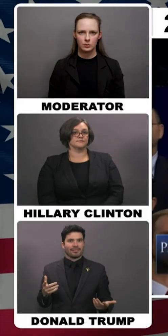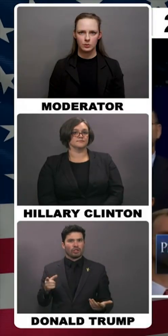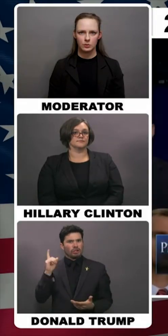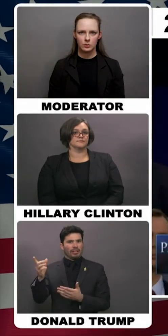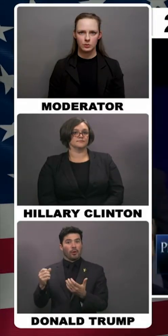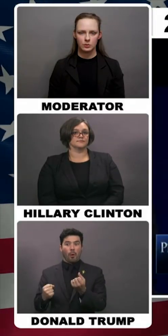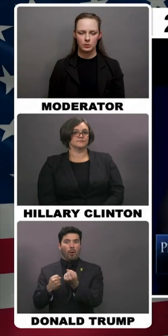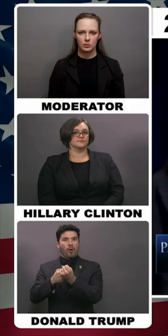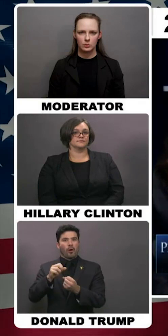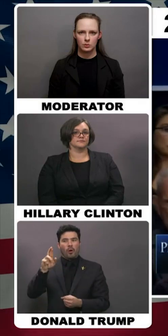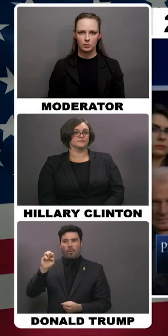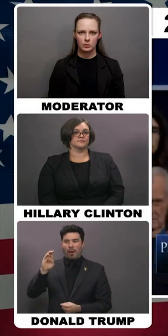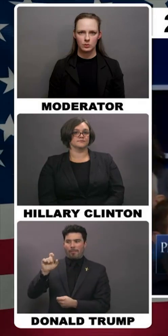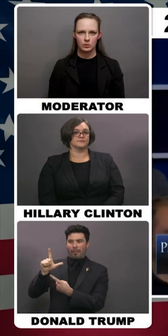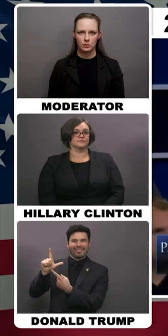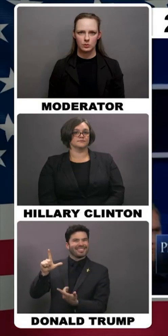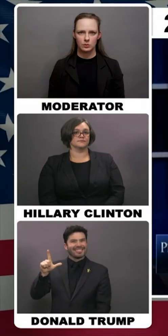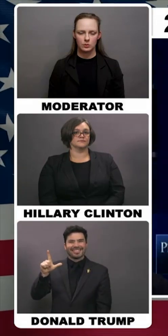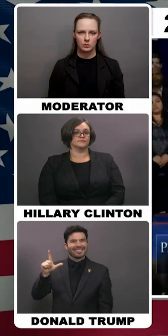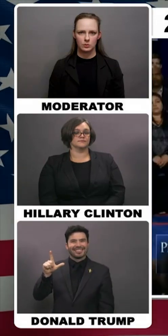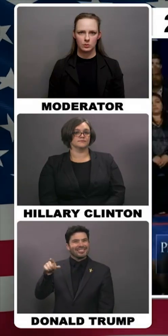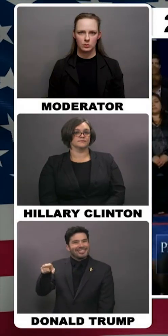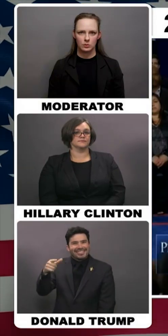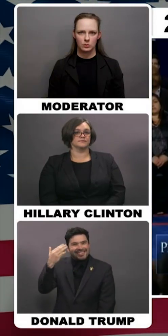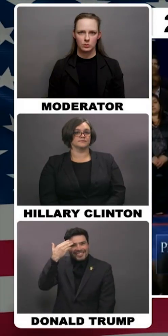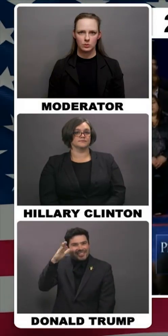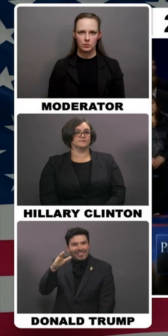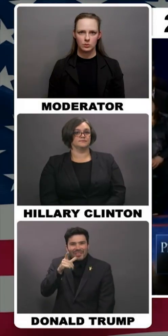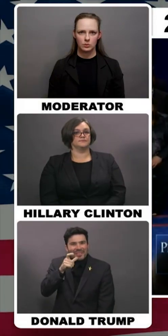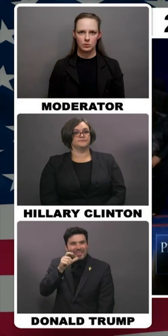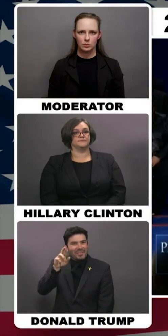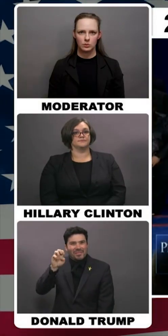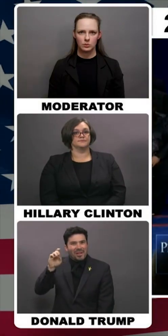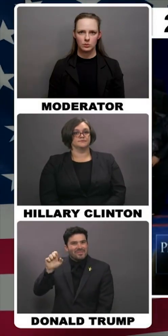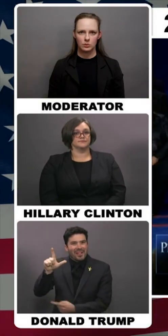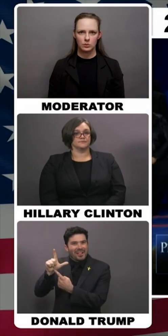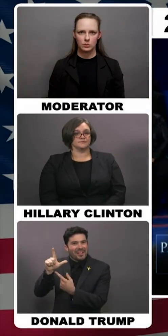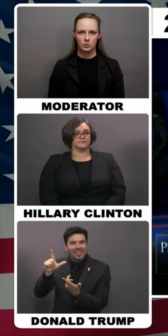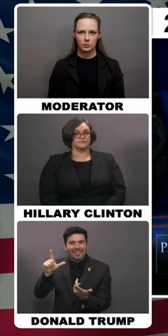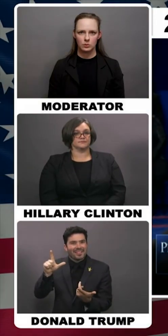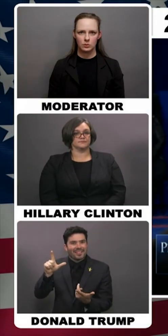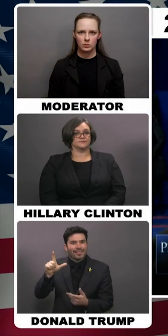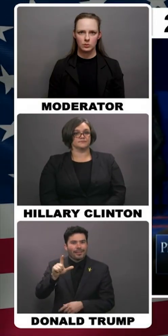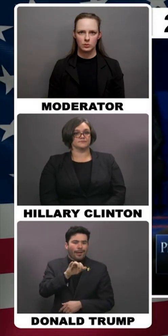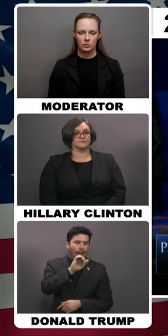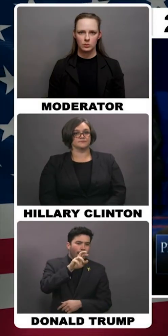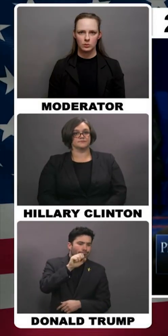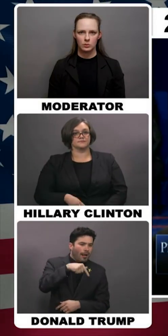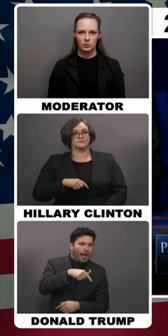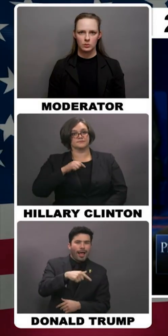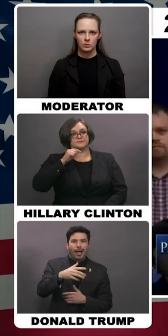You know, every time we take rebels, whether it's in Iraq or anywhere else, we're we're arming people.